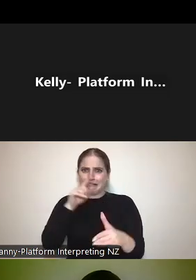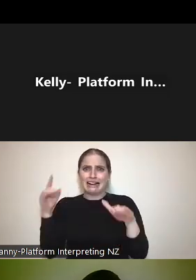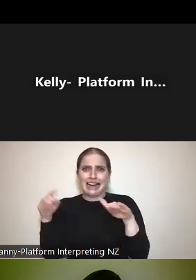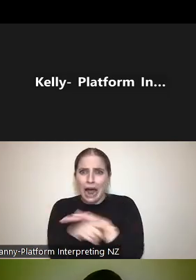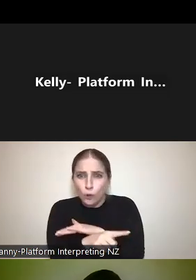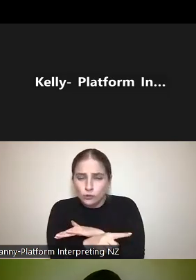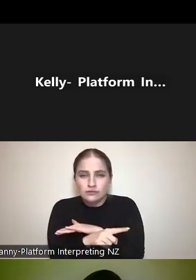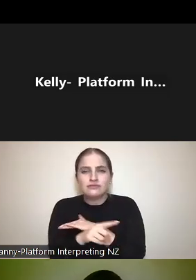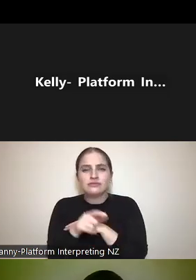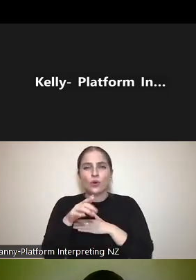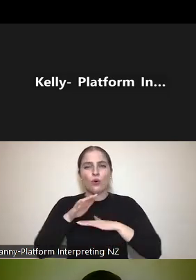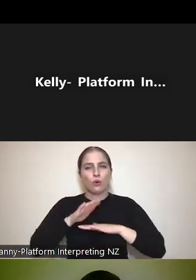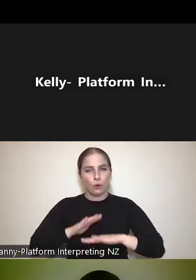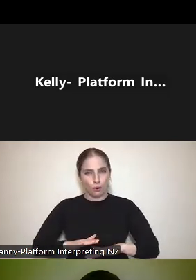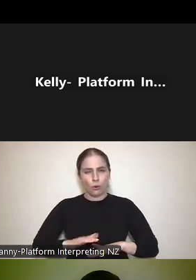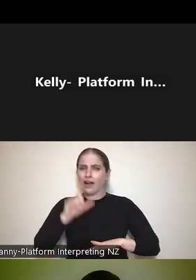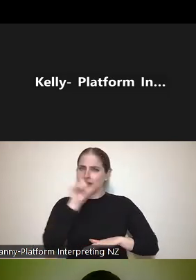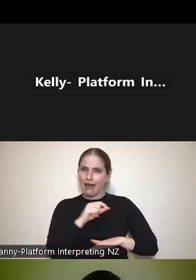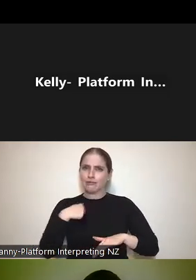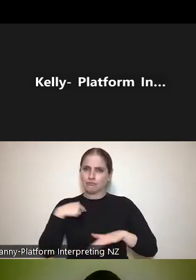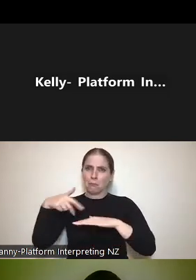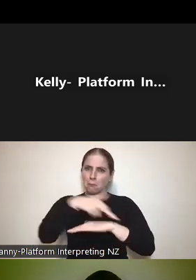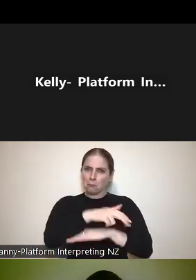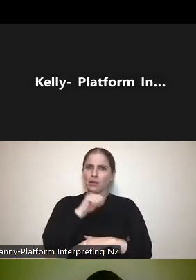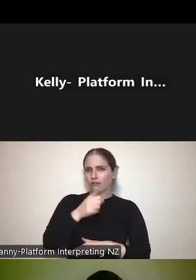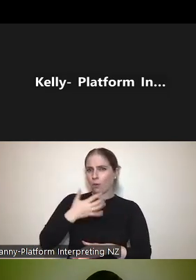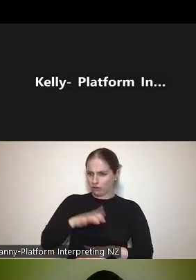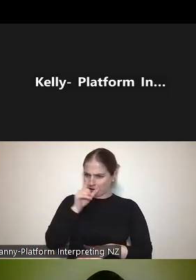And that's welcoming people to be themselves. You can say.